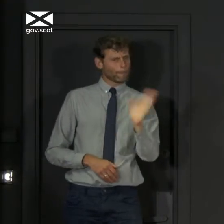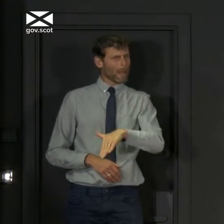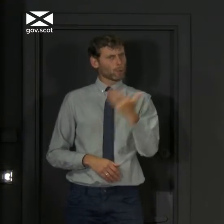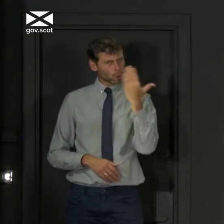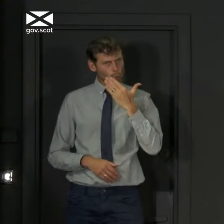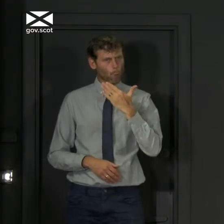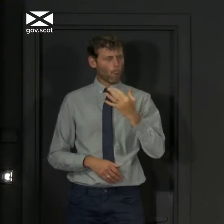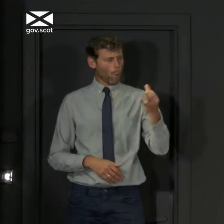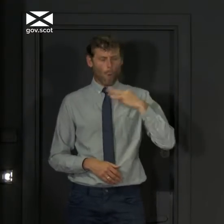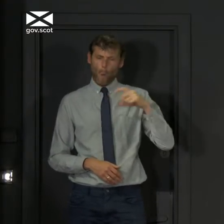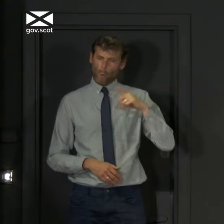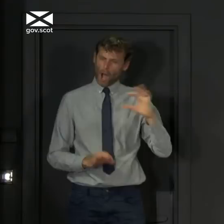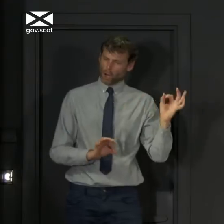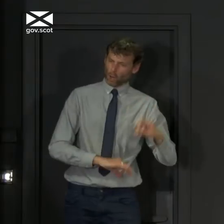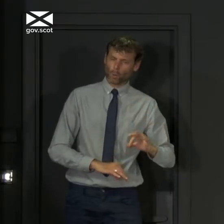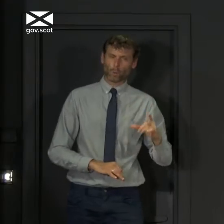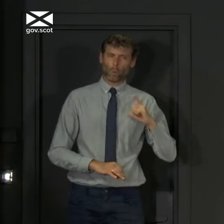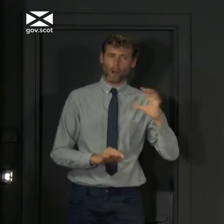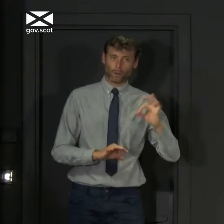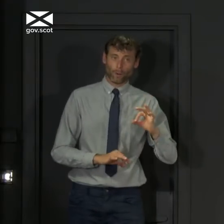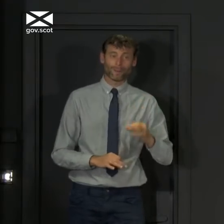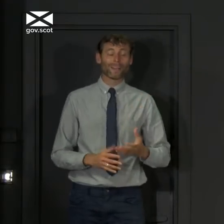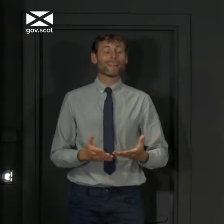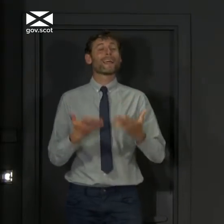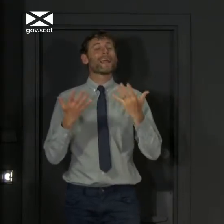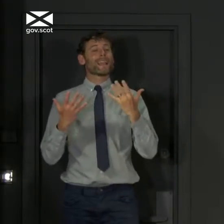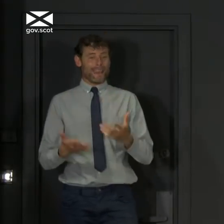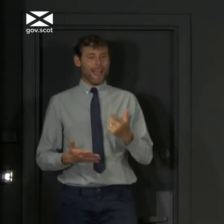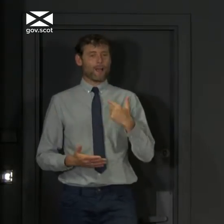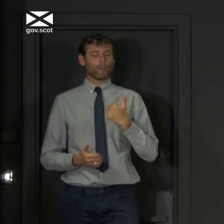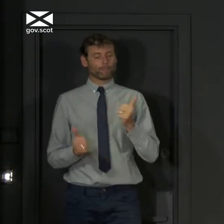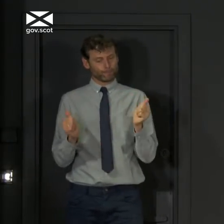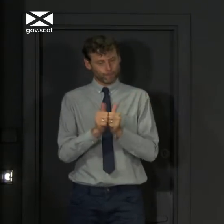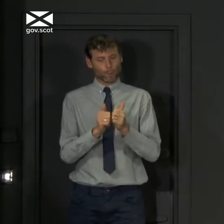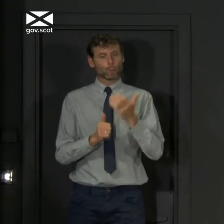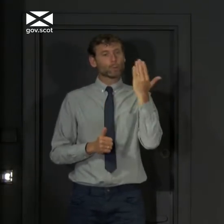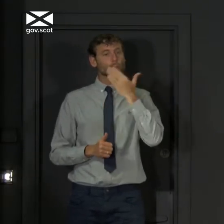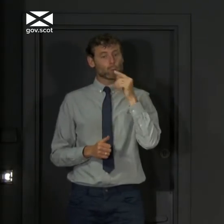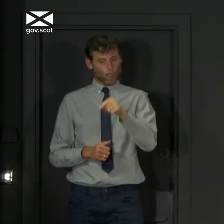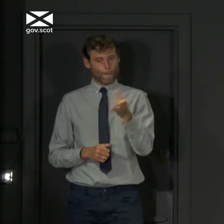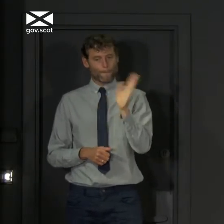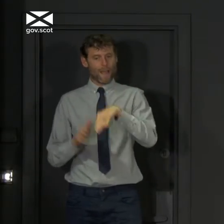its why are we seeking to bring children back full-time. We are trying to be the best for